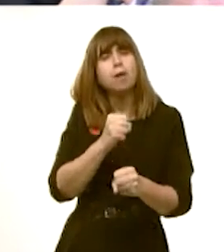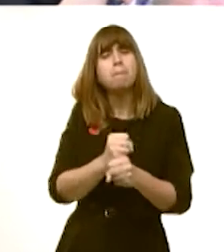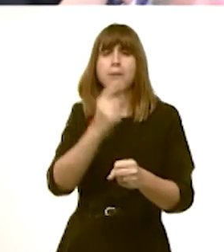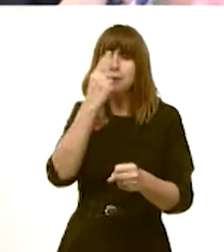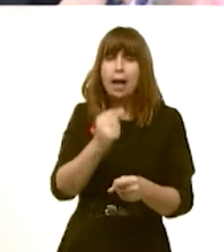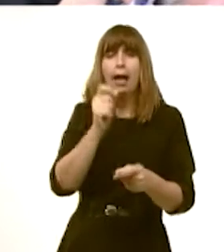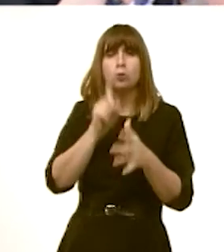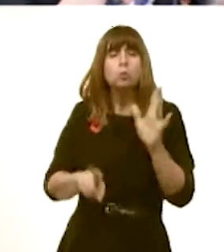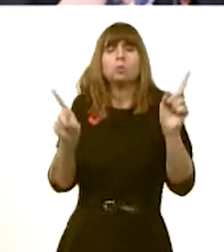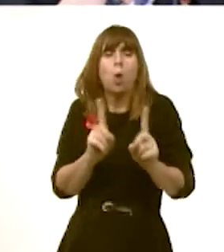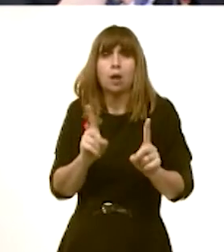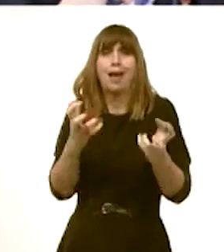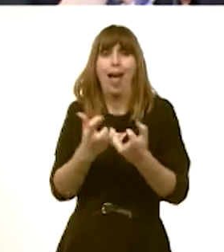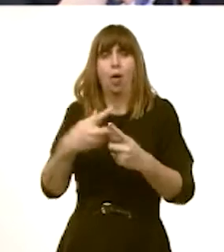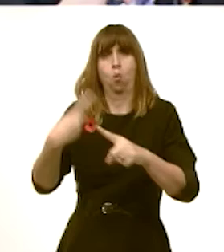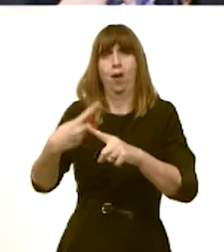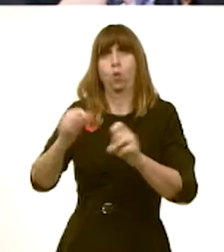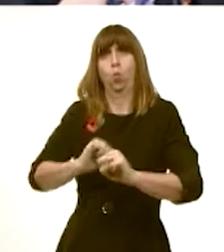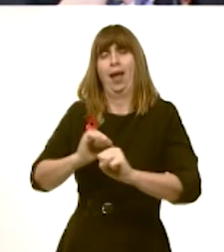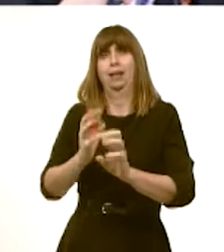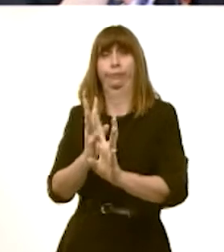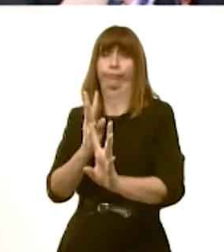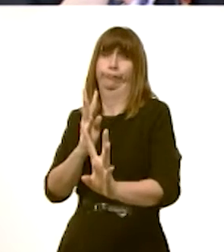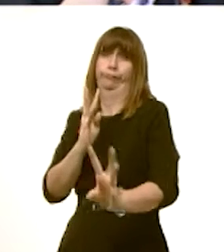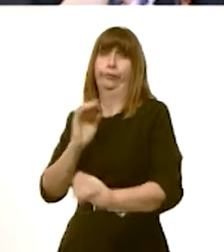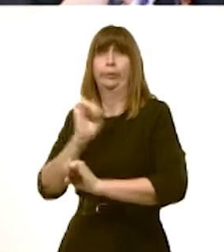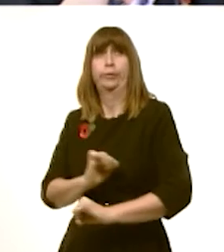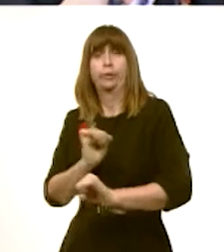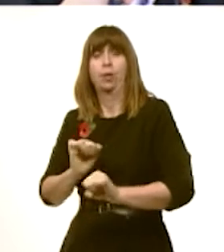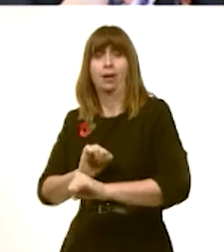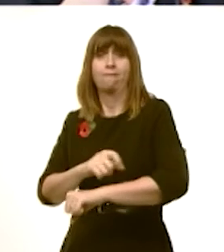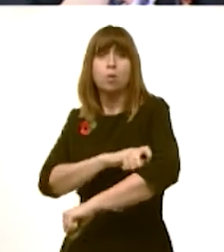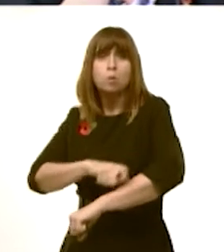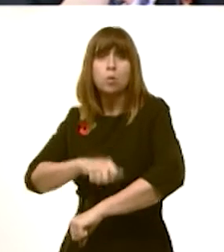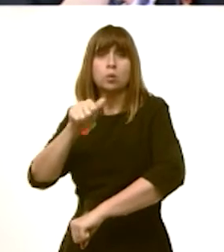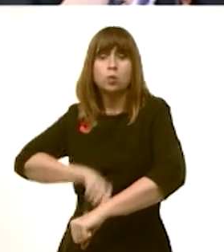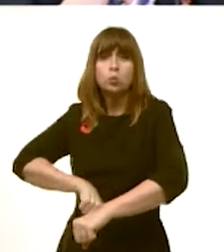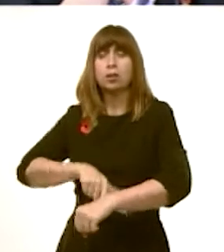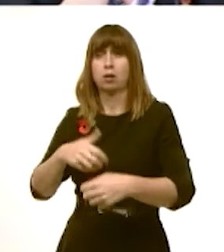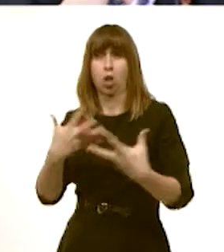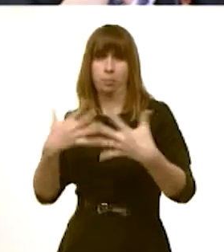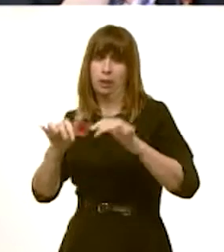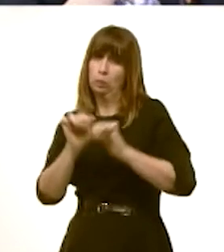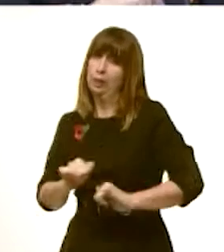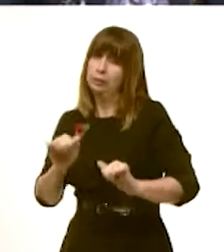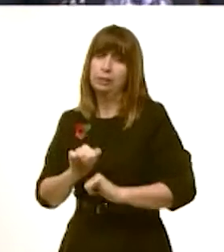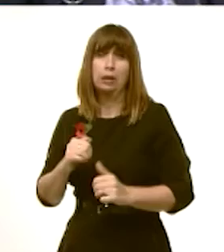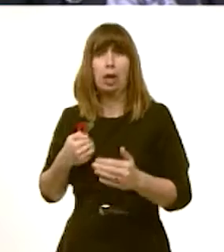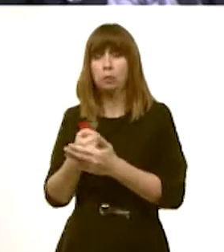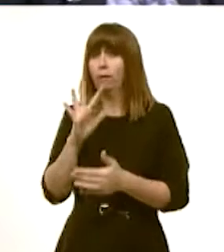bring down the waiting times for orthopaedic surgery in north Wales. Many people have been waiting up to 52 weeks for their surgery.